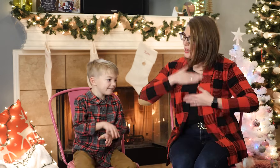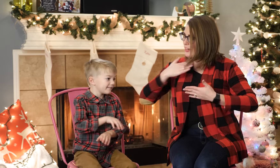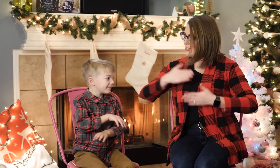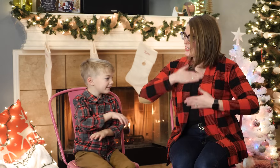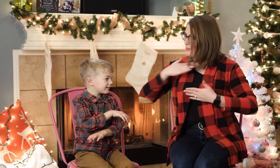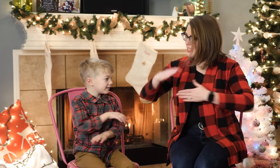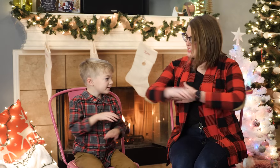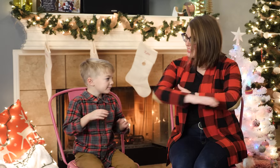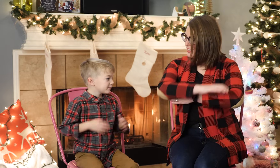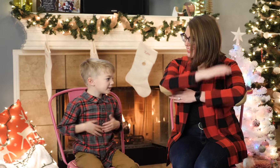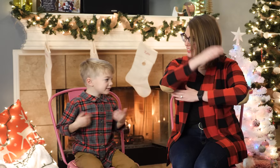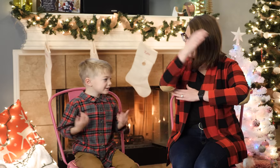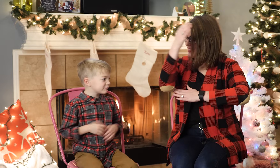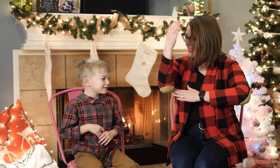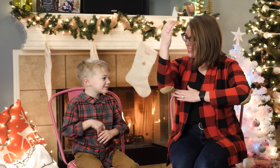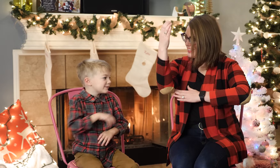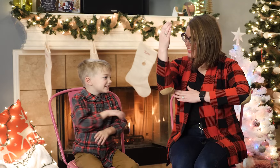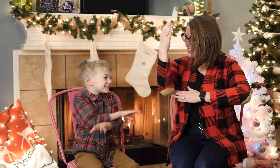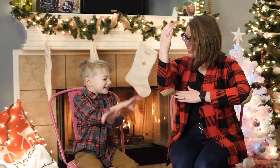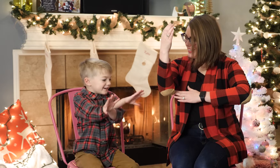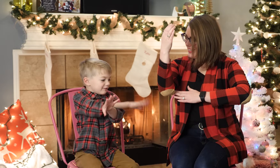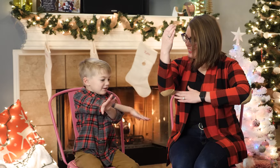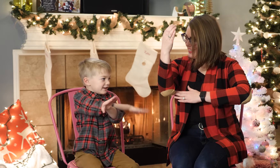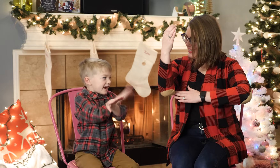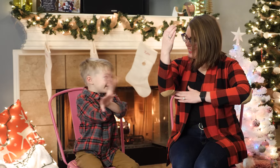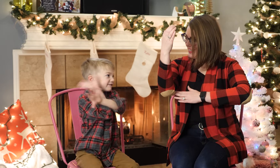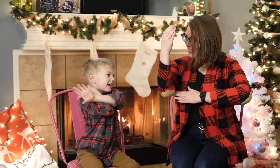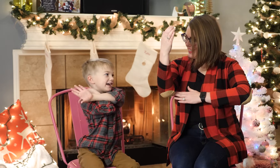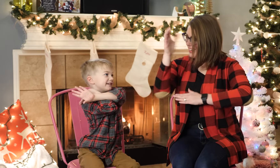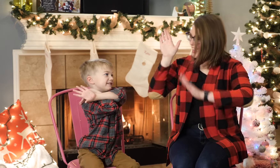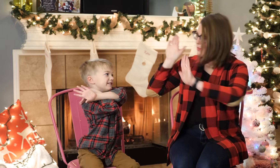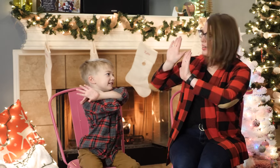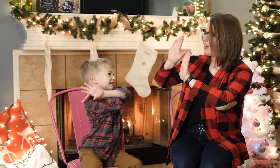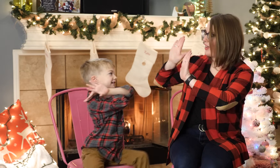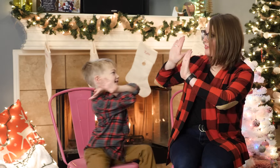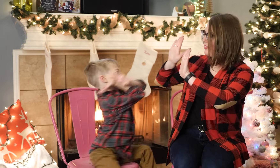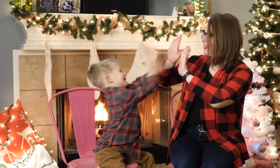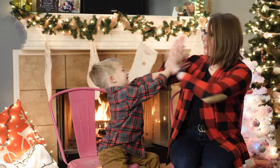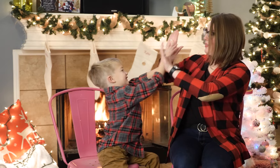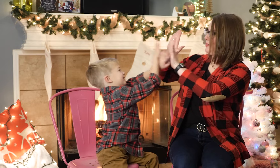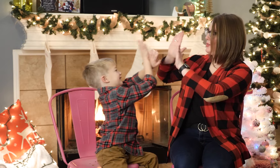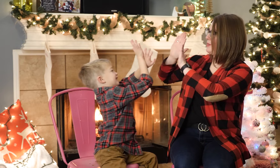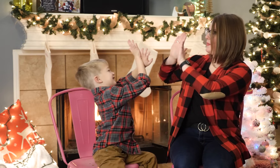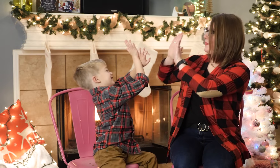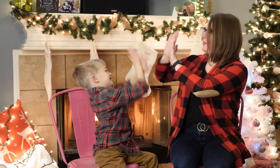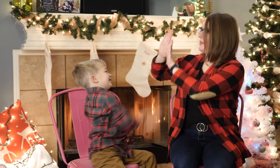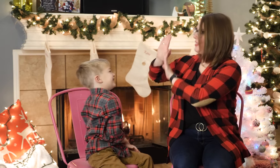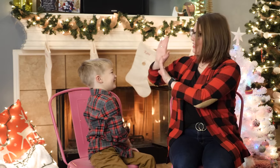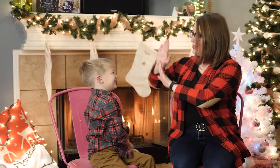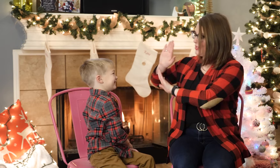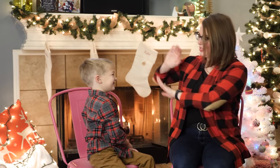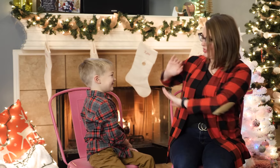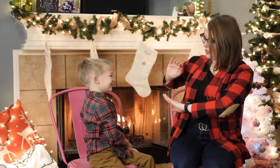Merry Christmas? Merry Christmas and one high five. And one high five. Those